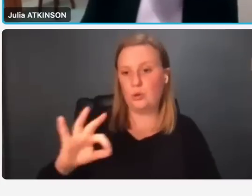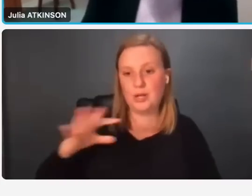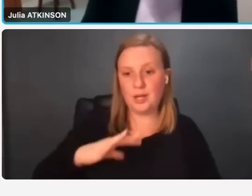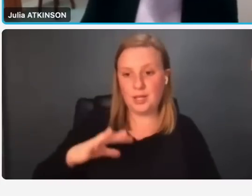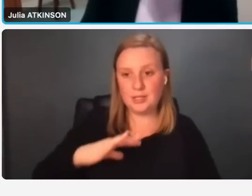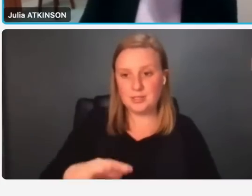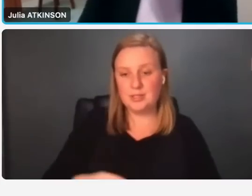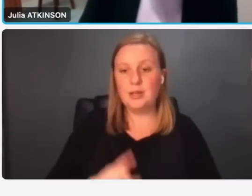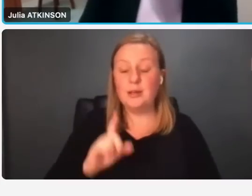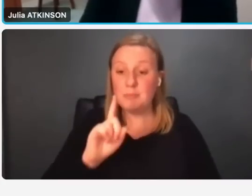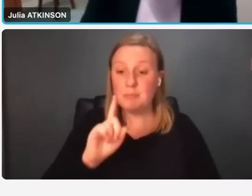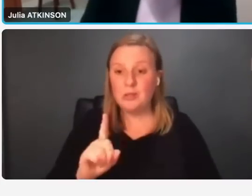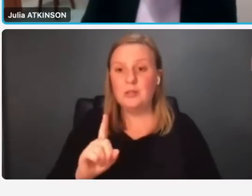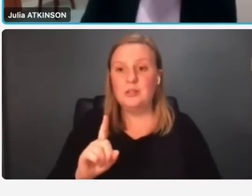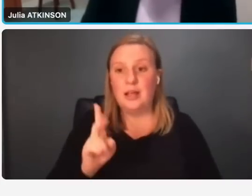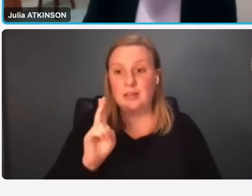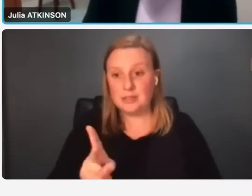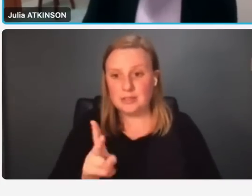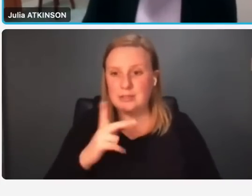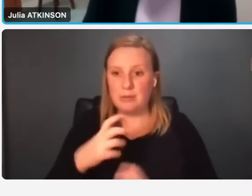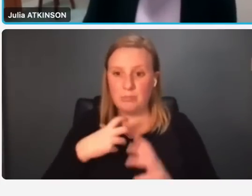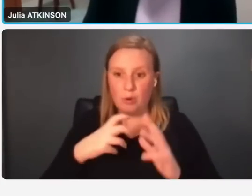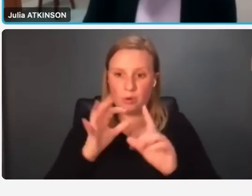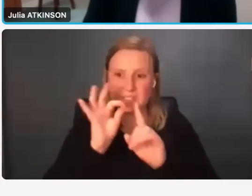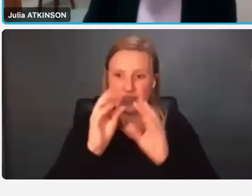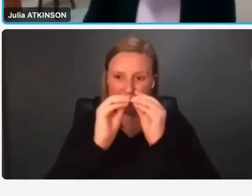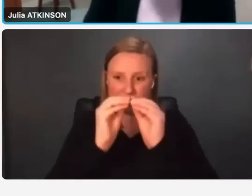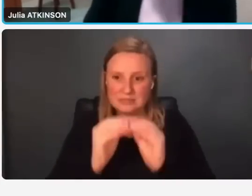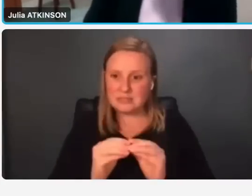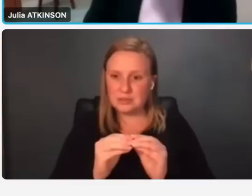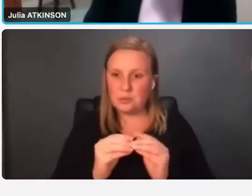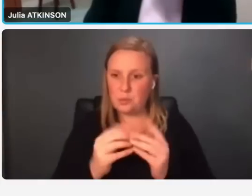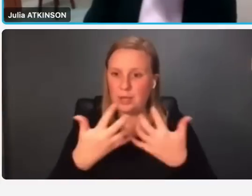another one where we need to work through the practicalities and details - but looking at people